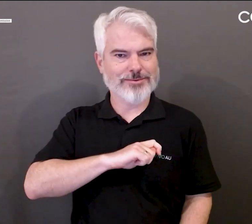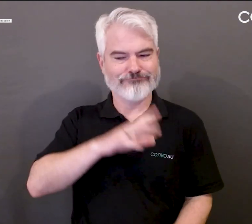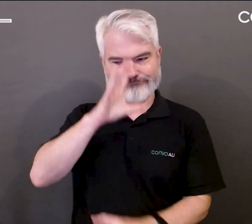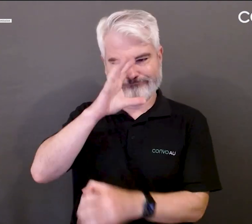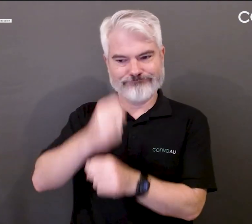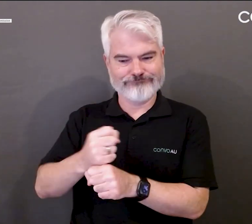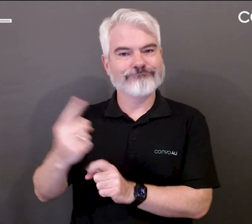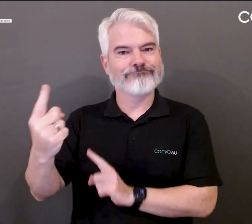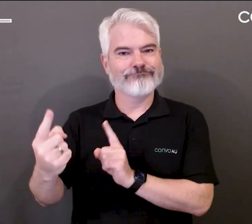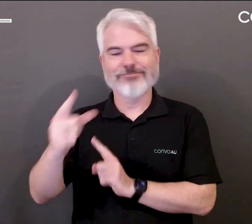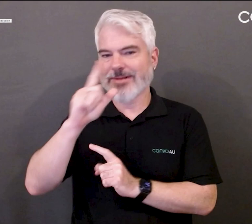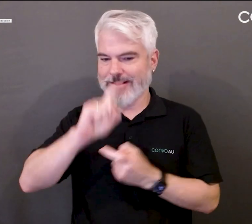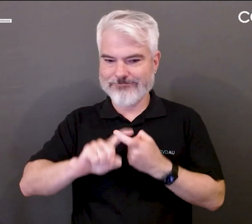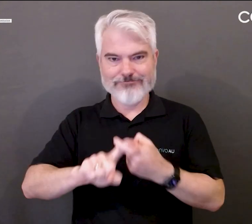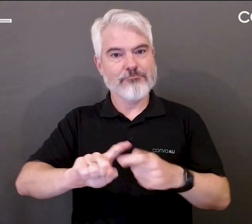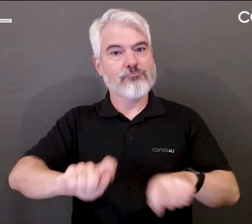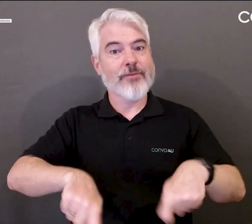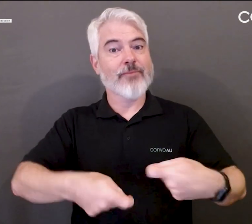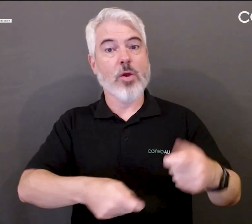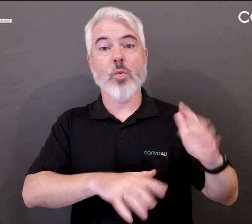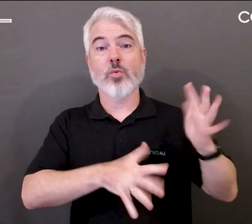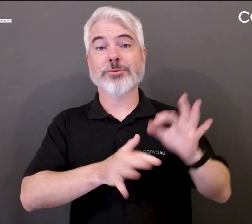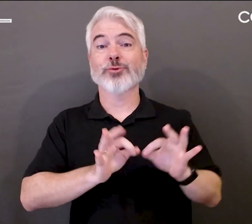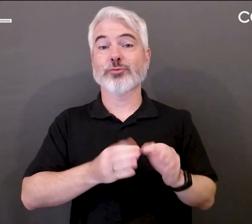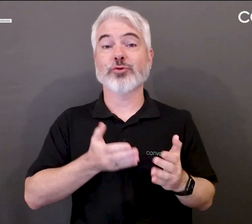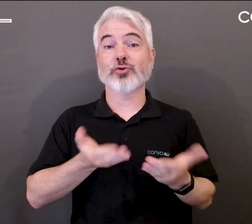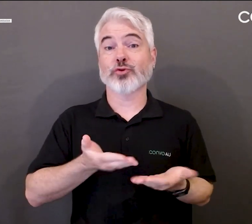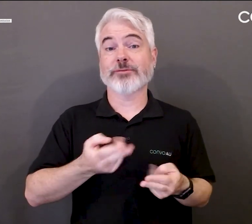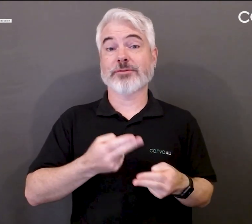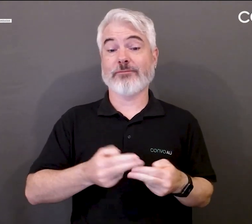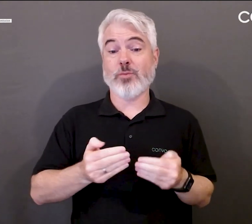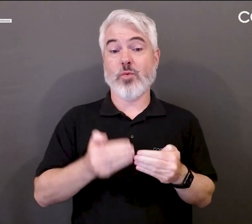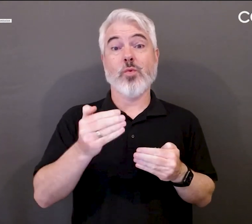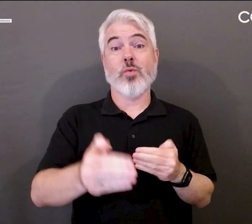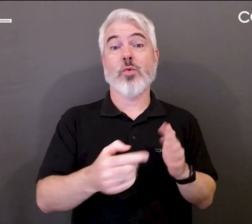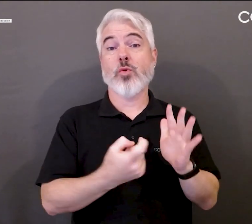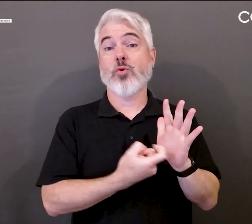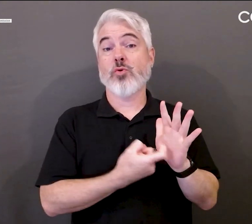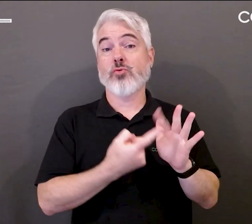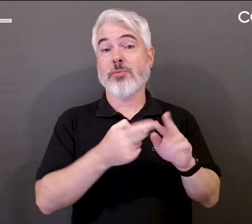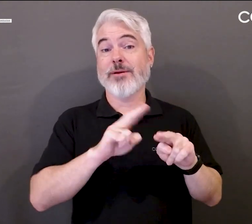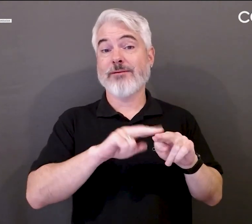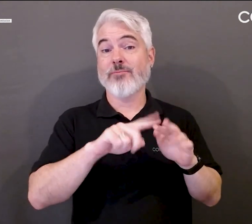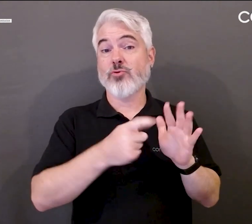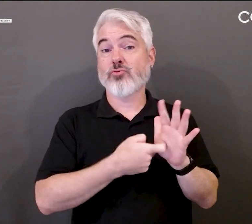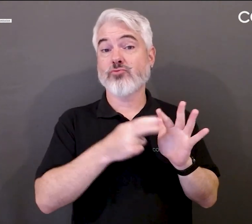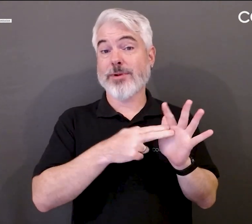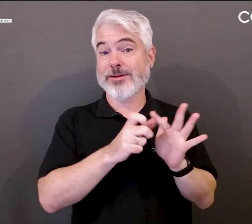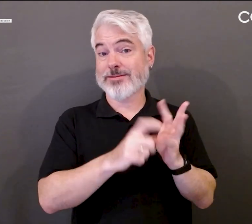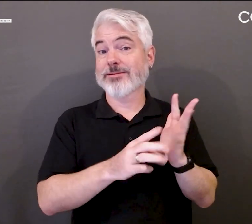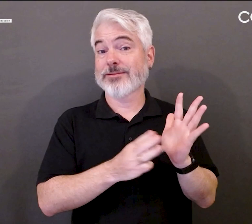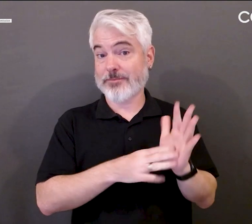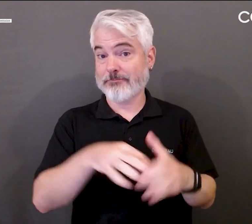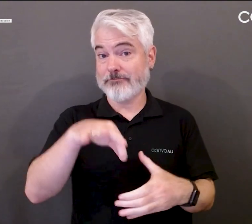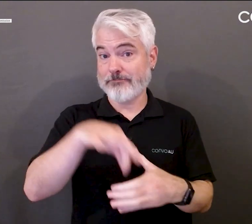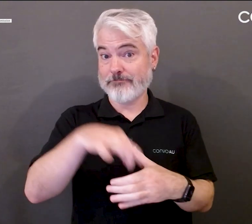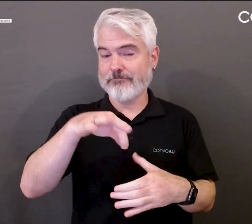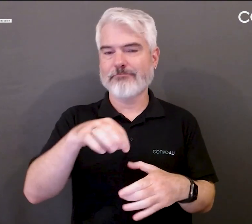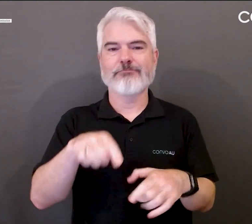for our valuable service provided at the referendum